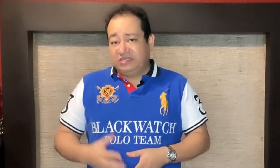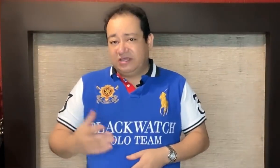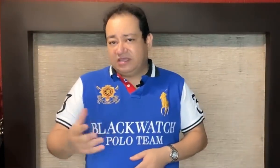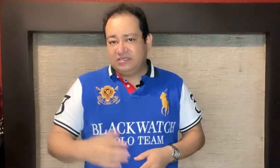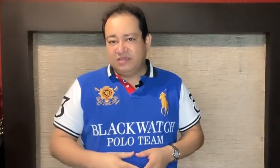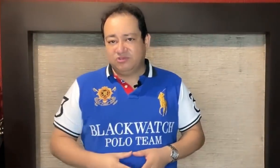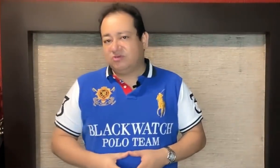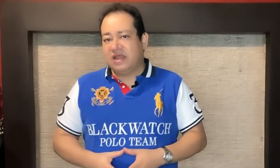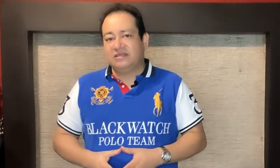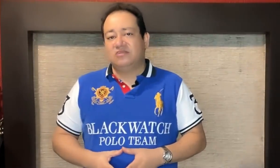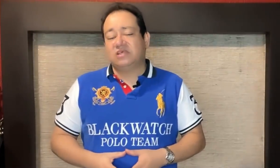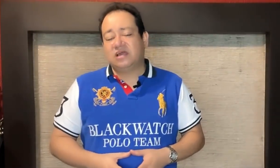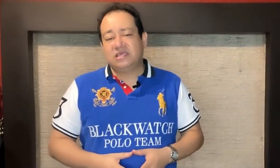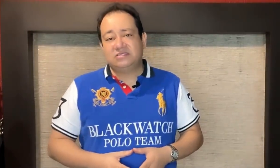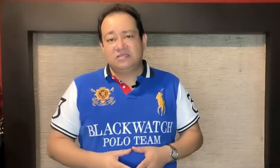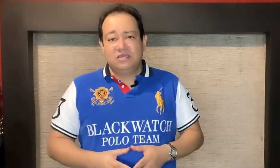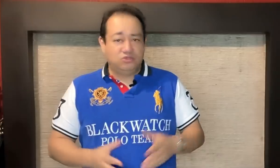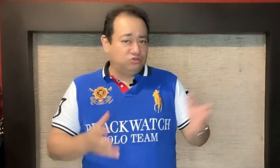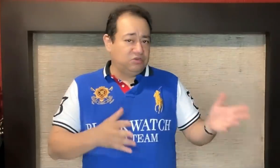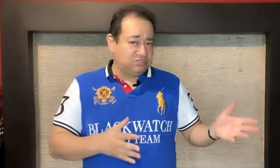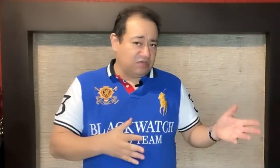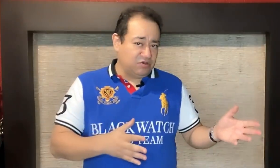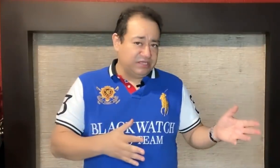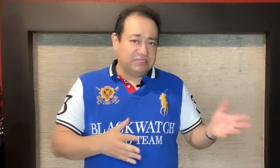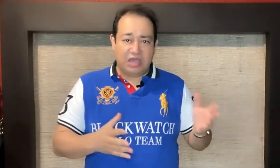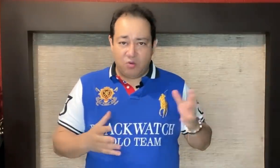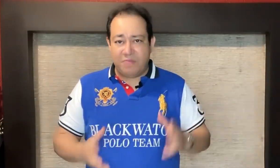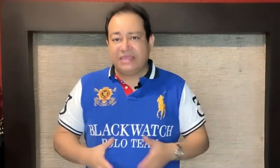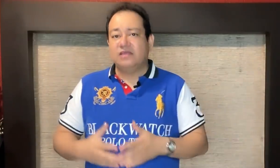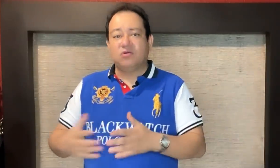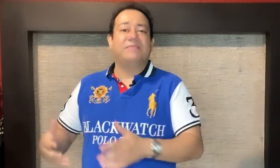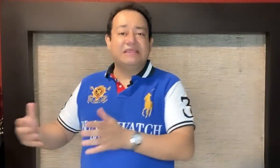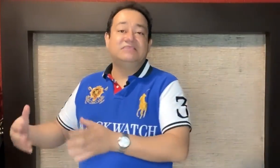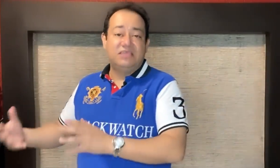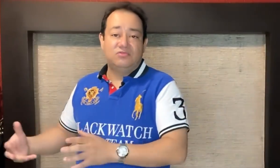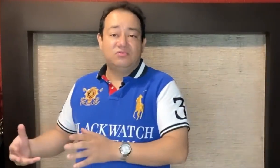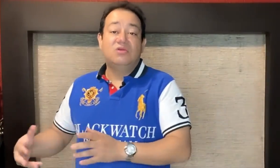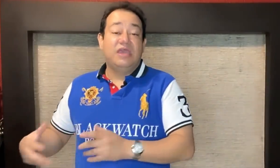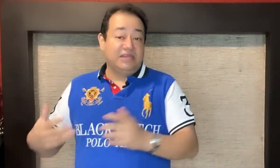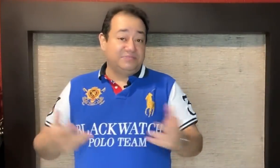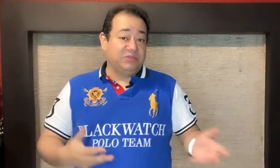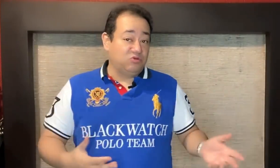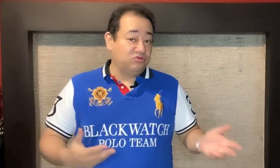illustrators accompany what goes saying is respectful and kind to